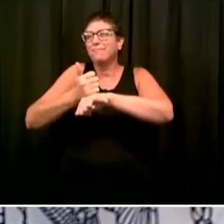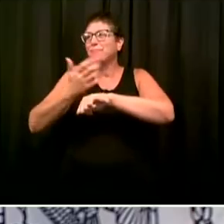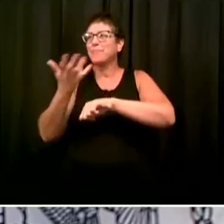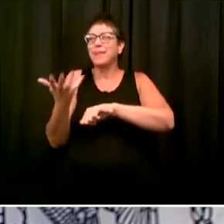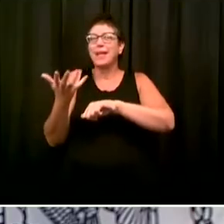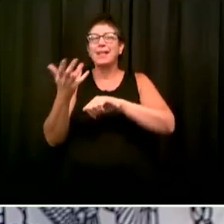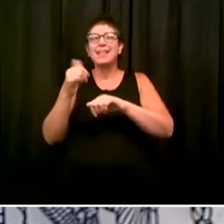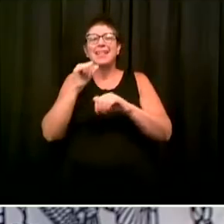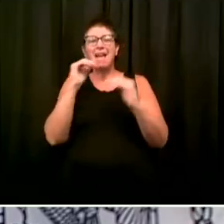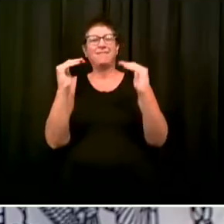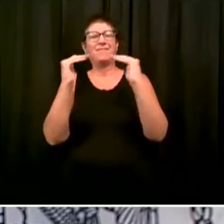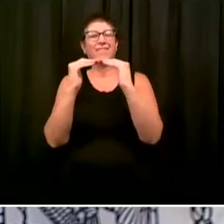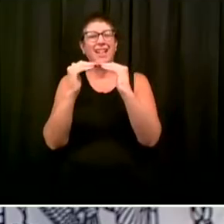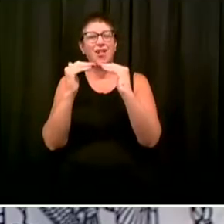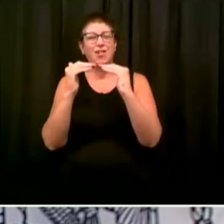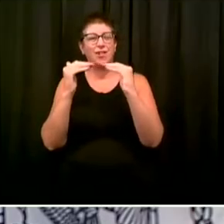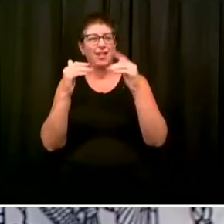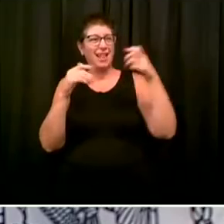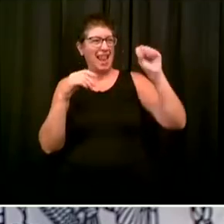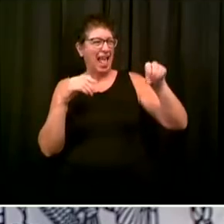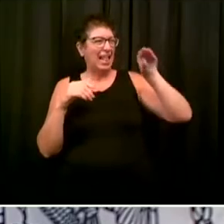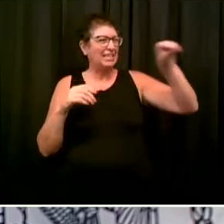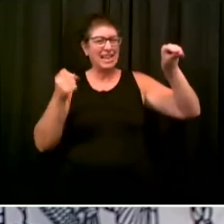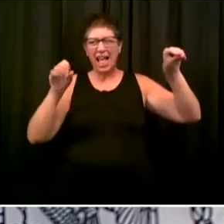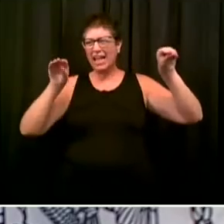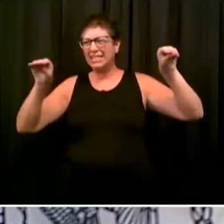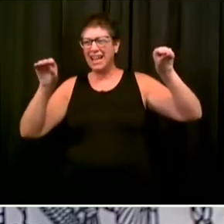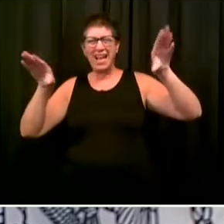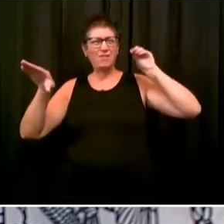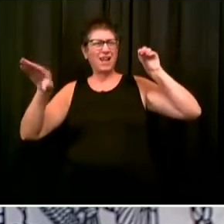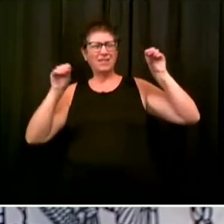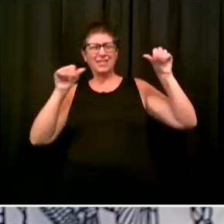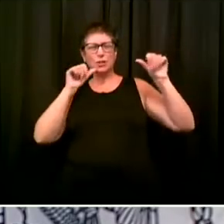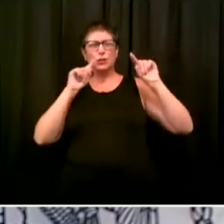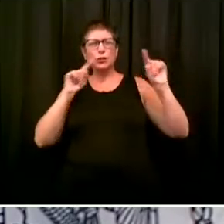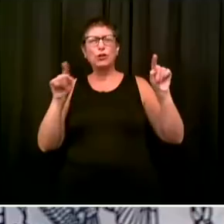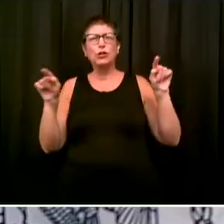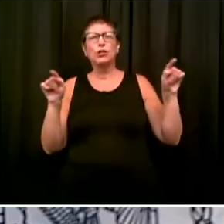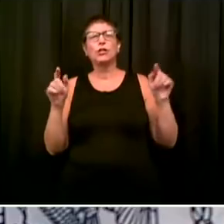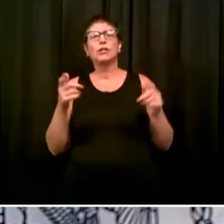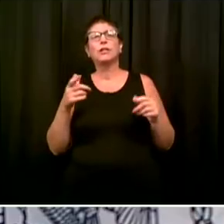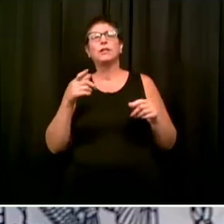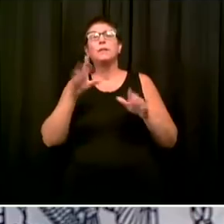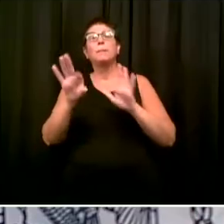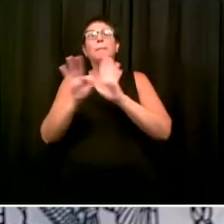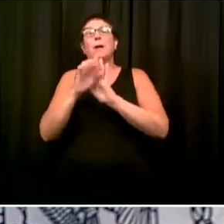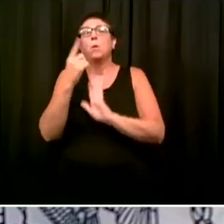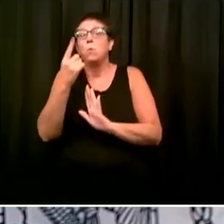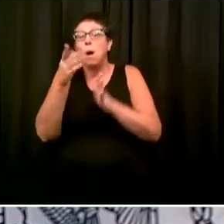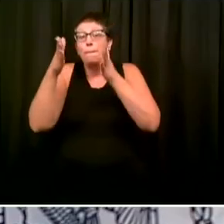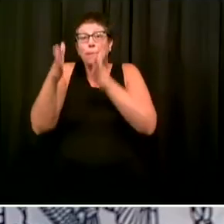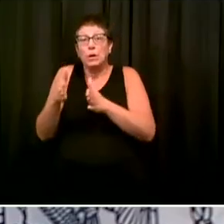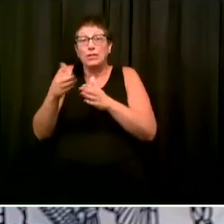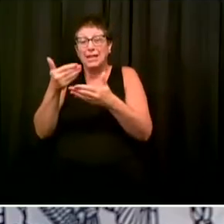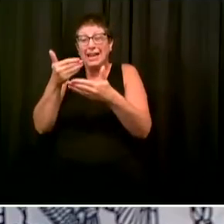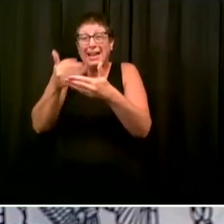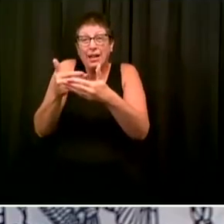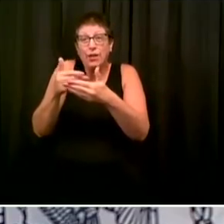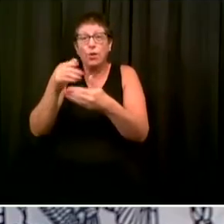WOULD NOT ASK IT IN TERMS OF THE LOBC BKEFORE TE H